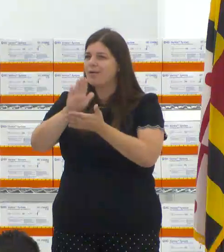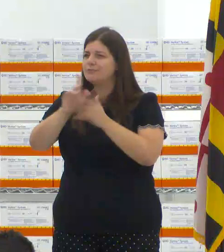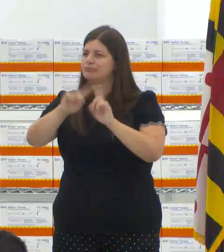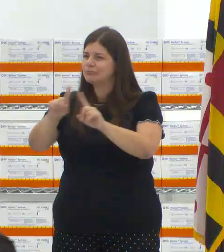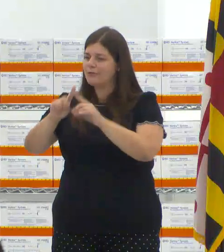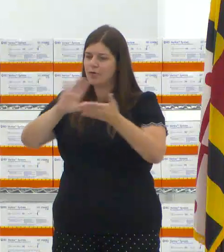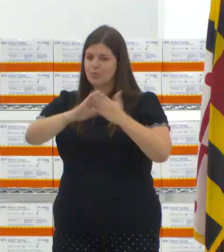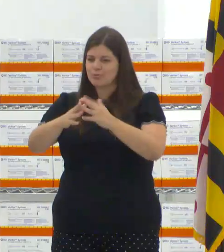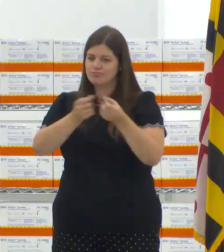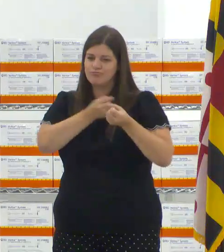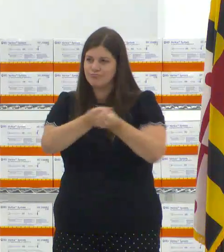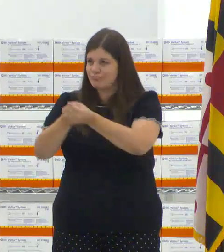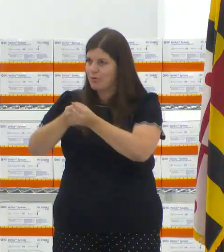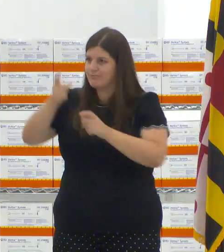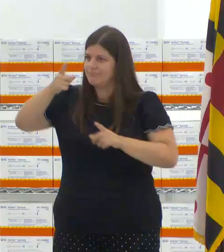Thank you, Governor Hogan.